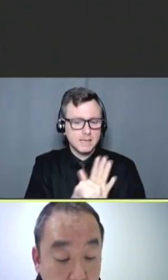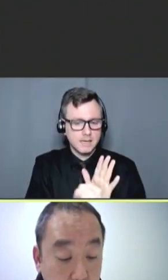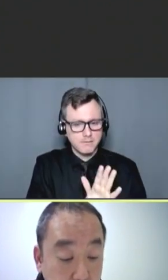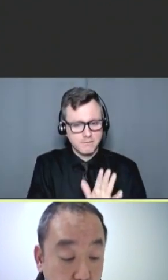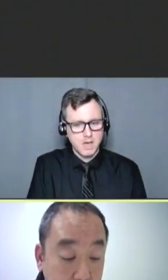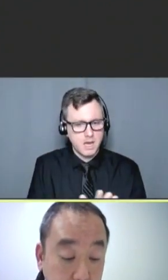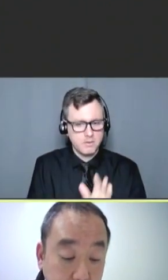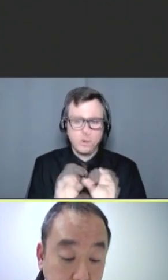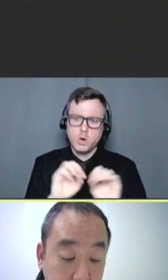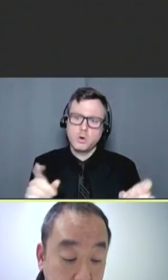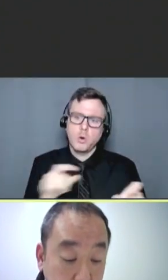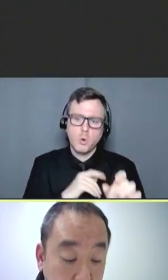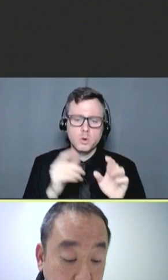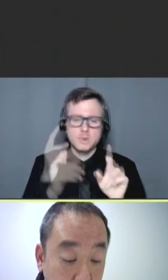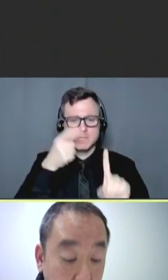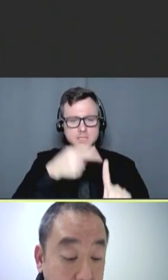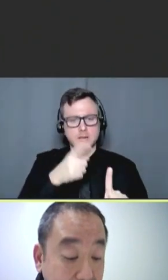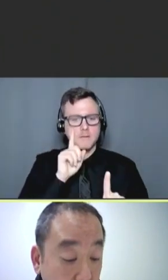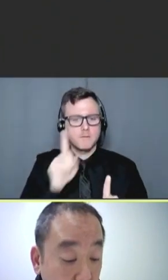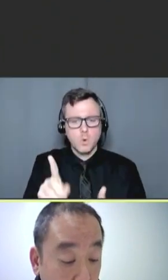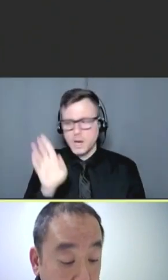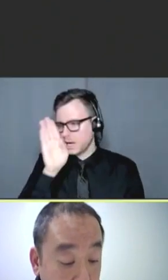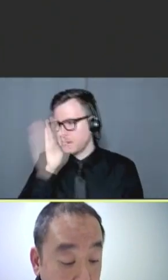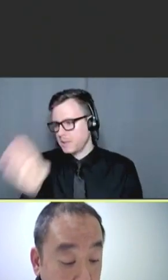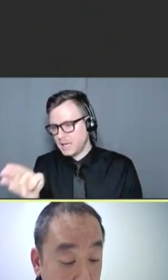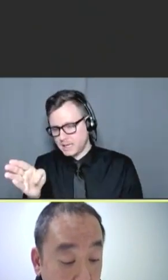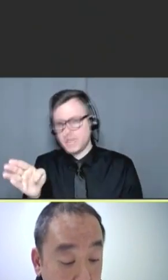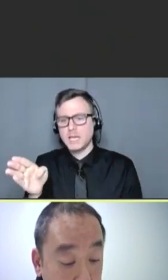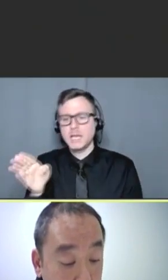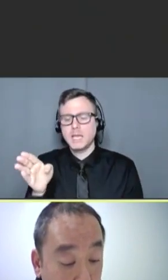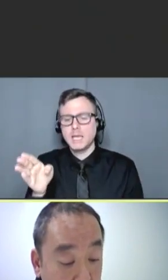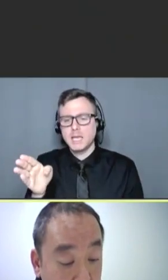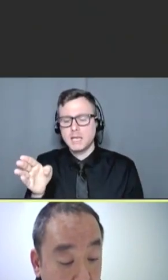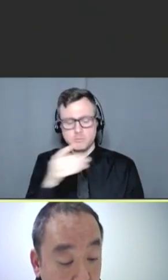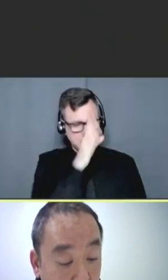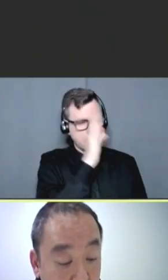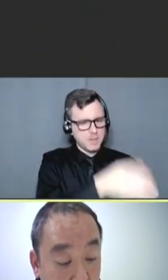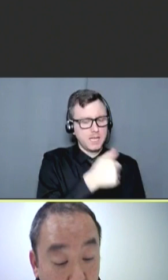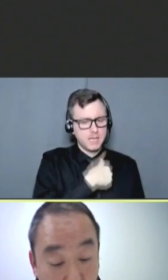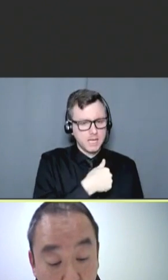between completely heterosexual or bisexual females, but mostly heterosexual females were